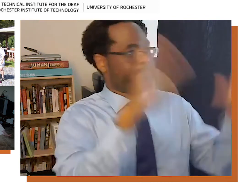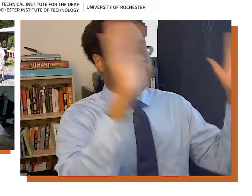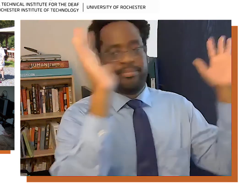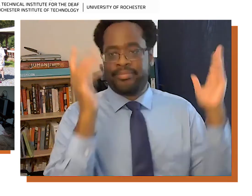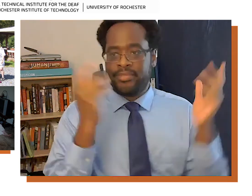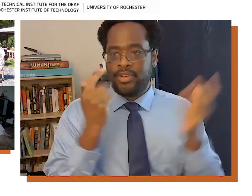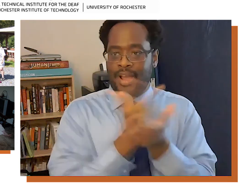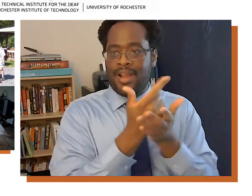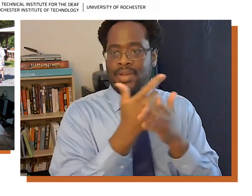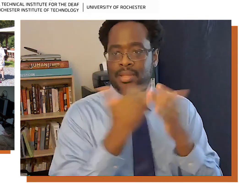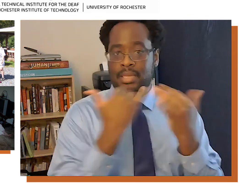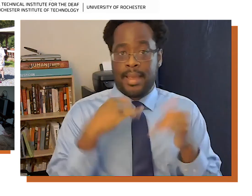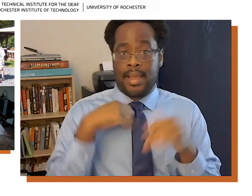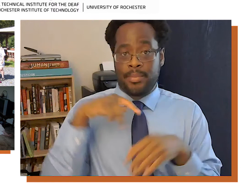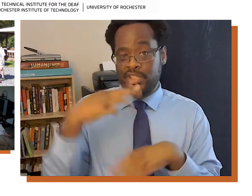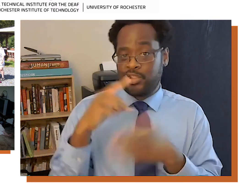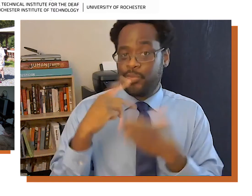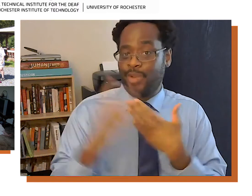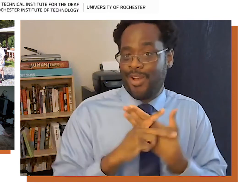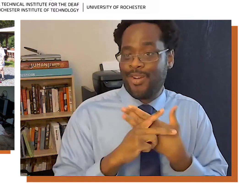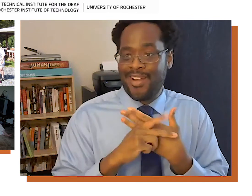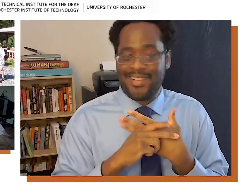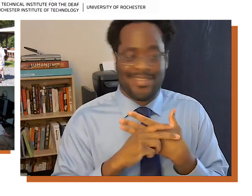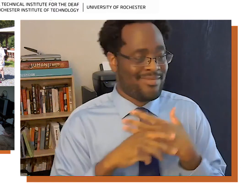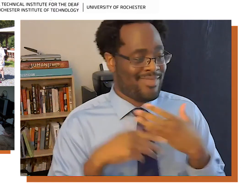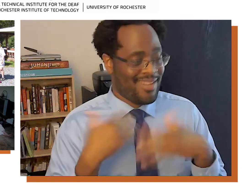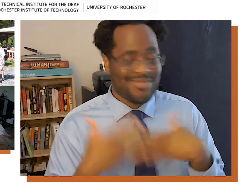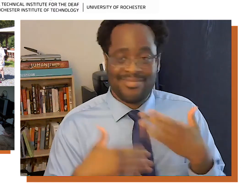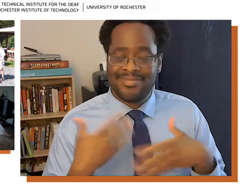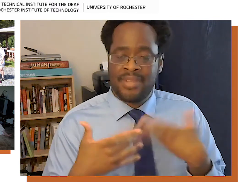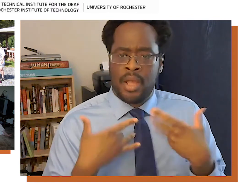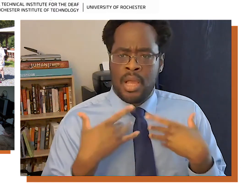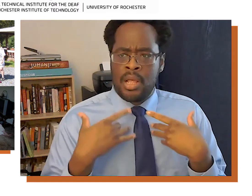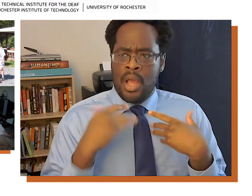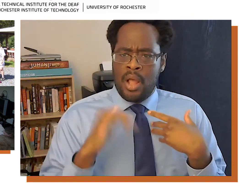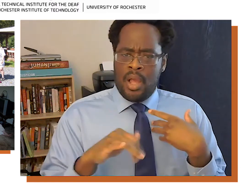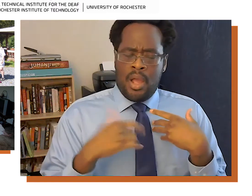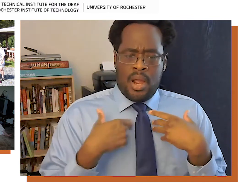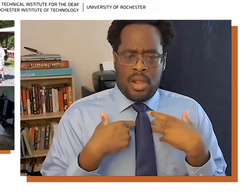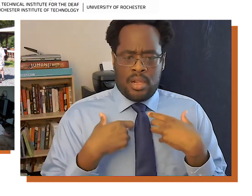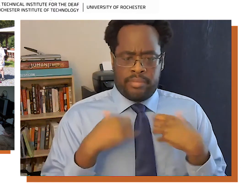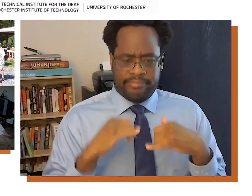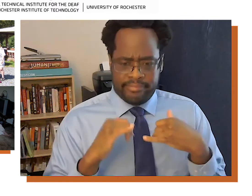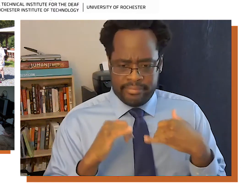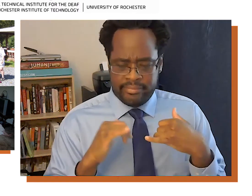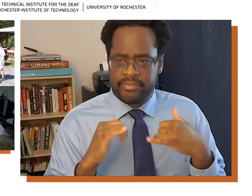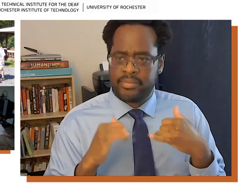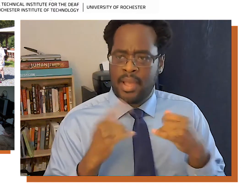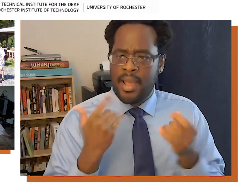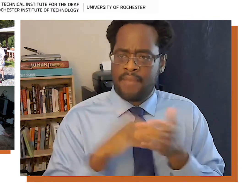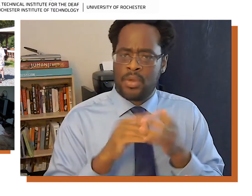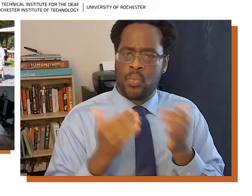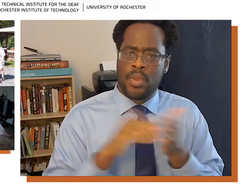I graduated, and then I entered into the PhD program, and after I started in the PhD program,